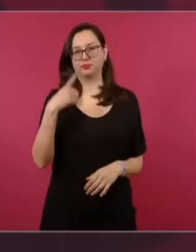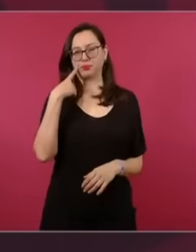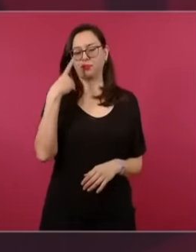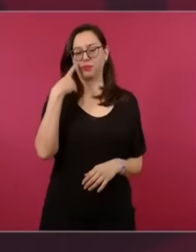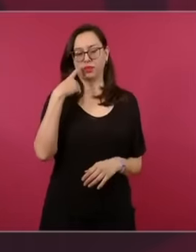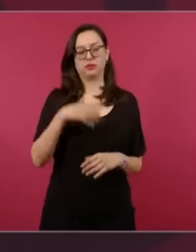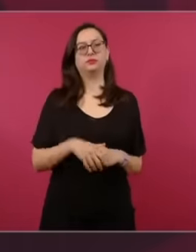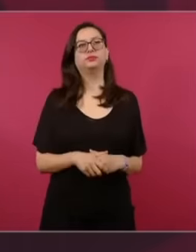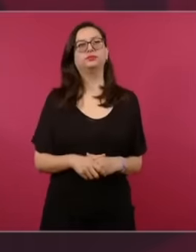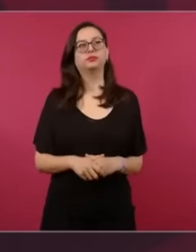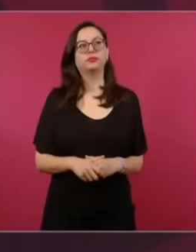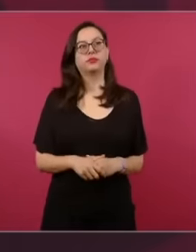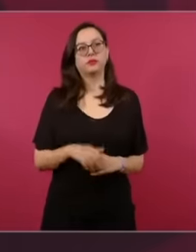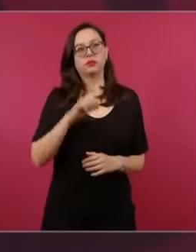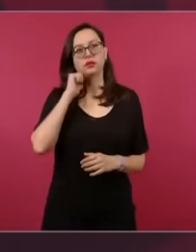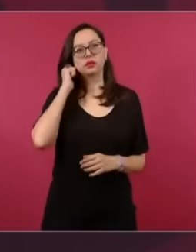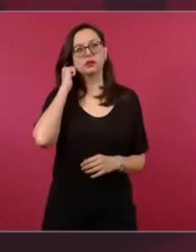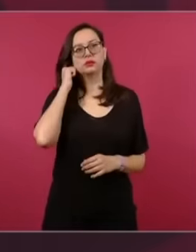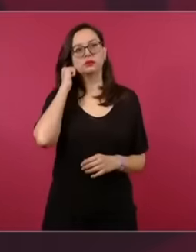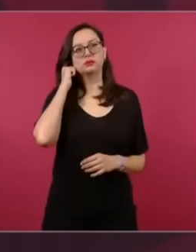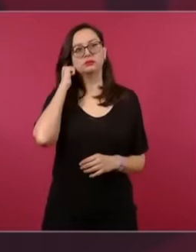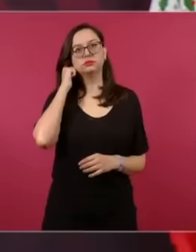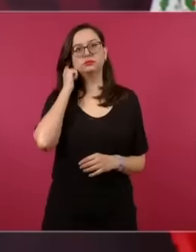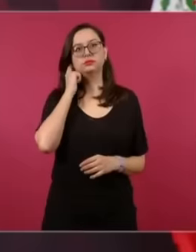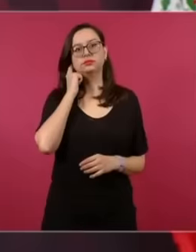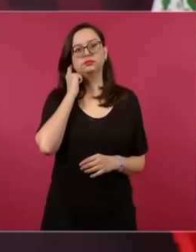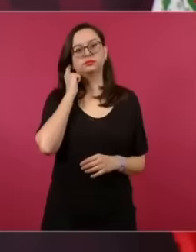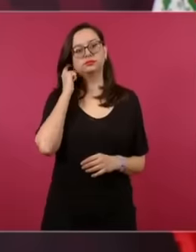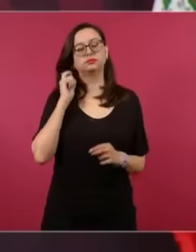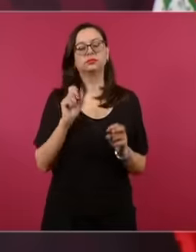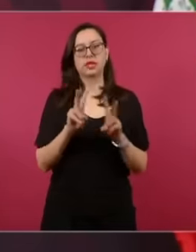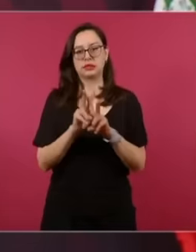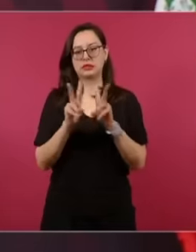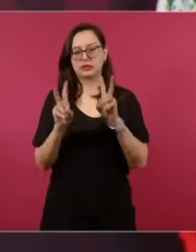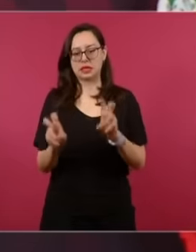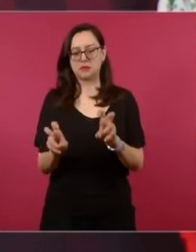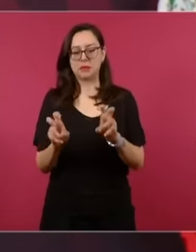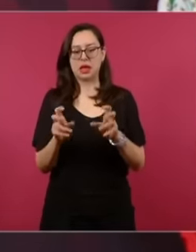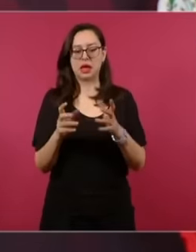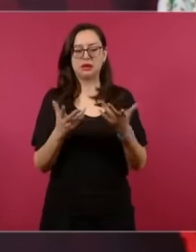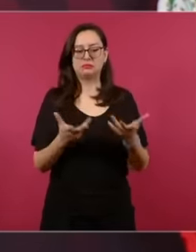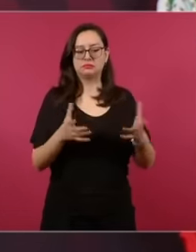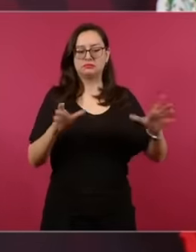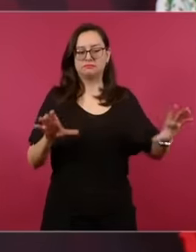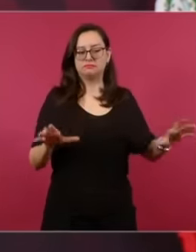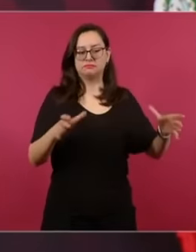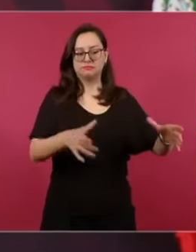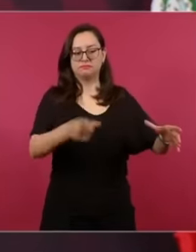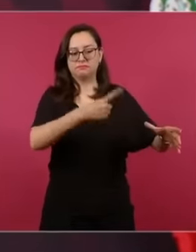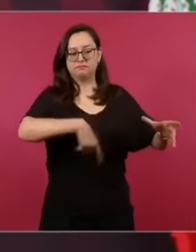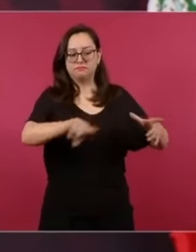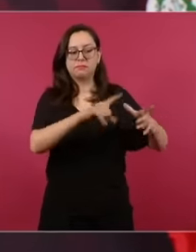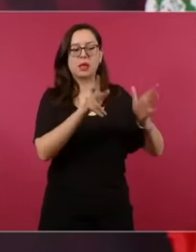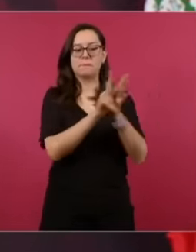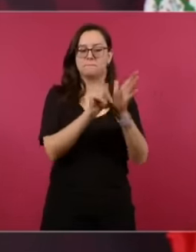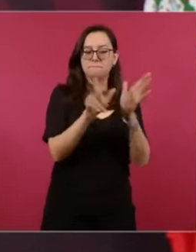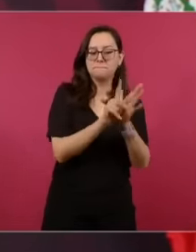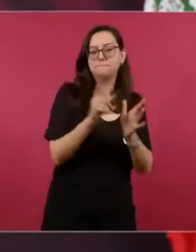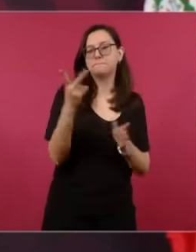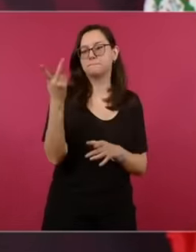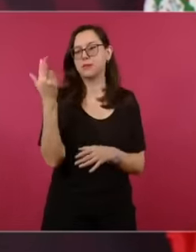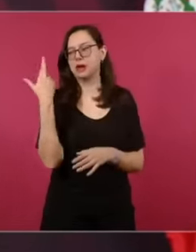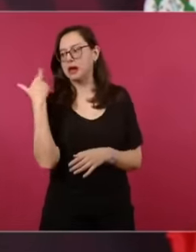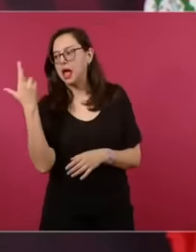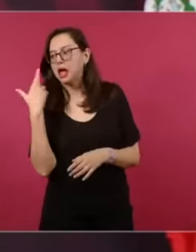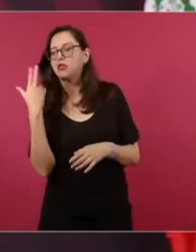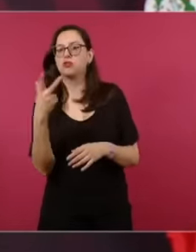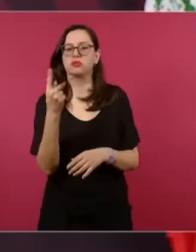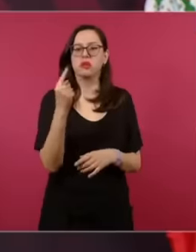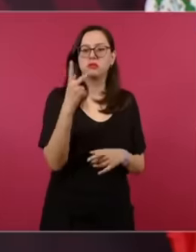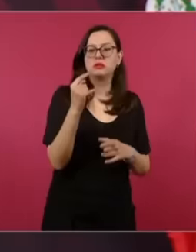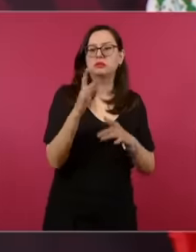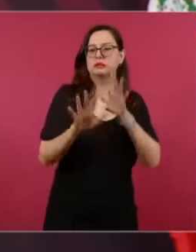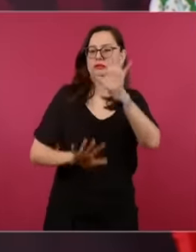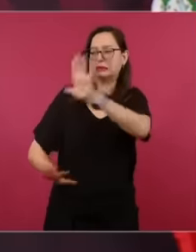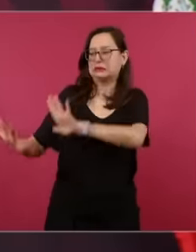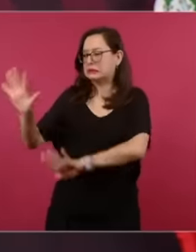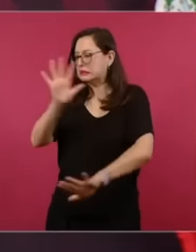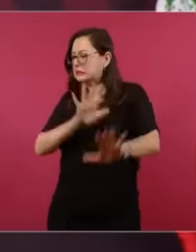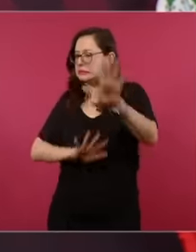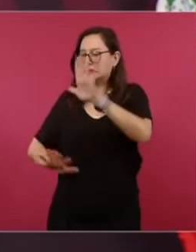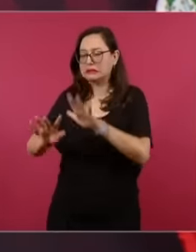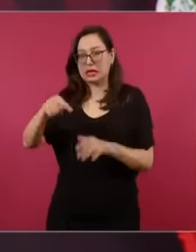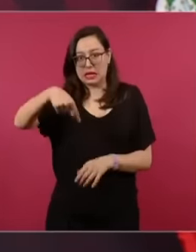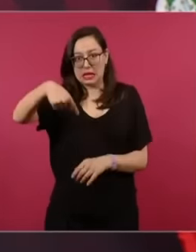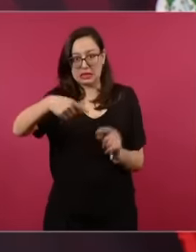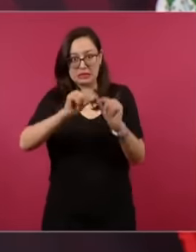is not just a matter of Mexico, of the media. Information about Mexico is not global. I thought